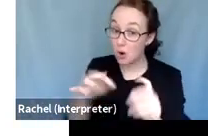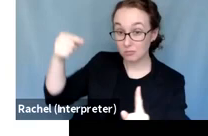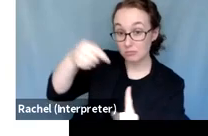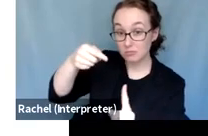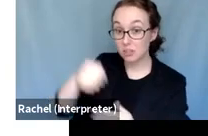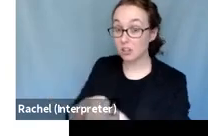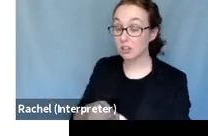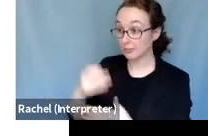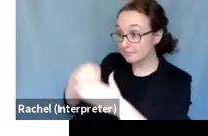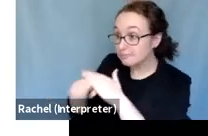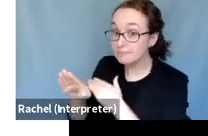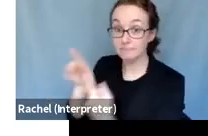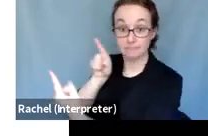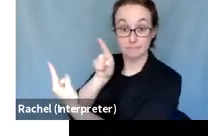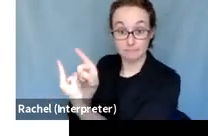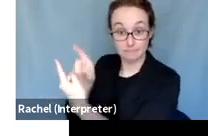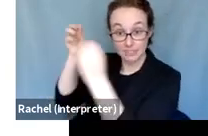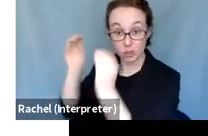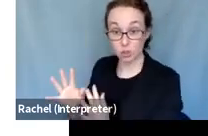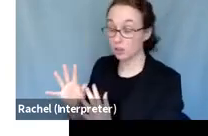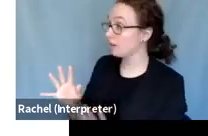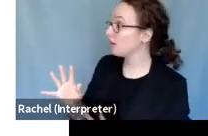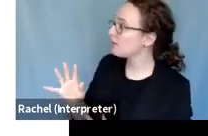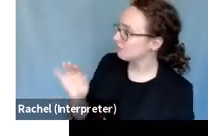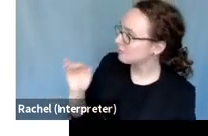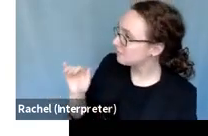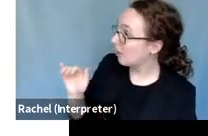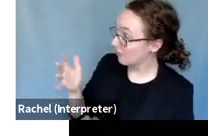Sage Talbot: So that you're ready to go at the start of the semester and and no surprises come up later.